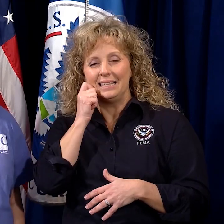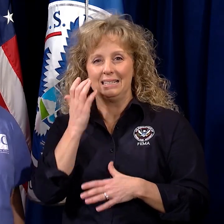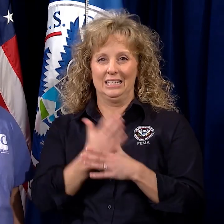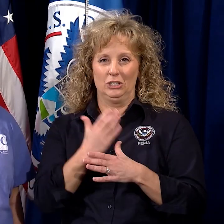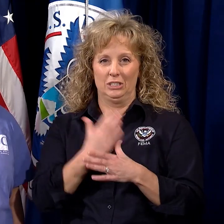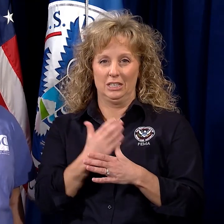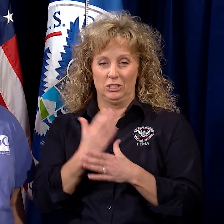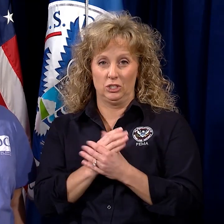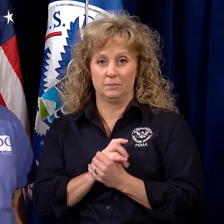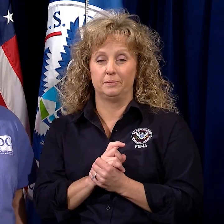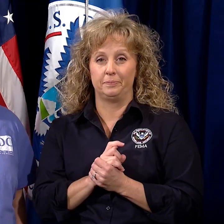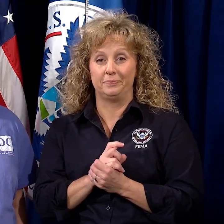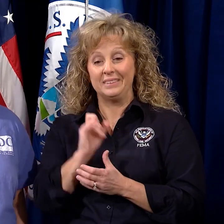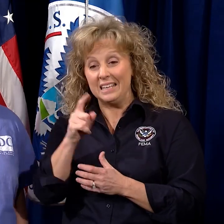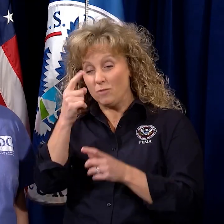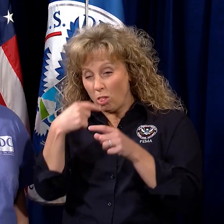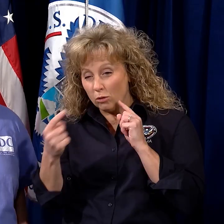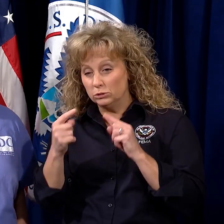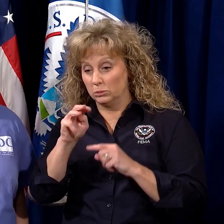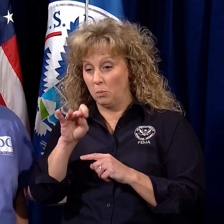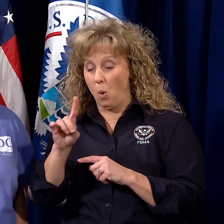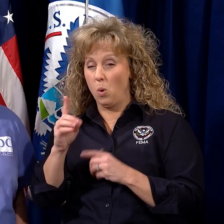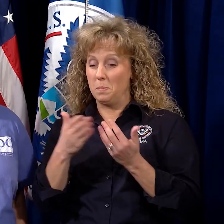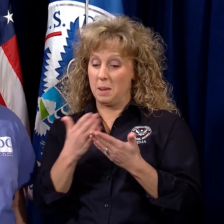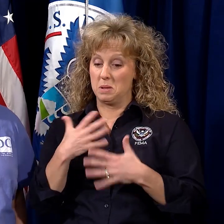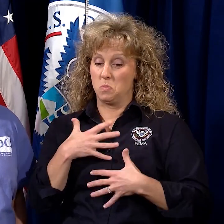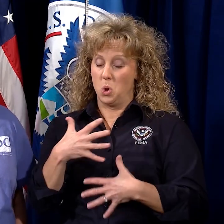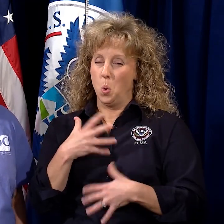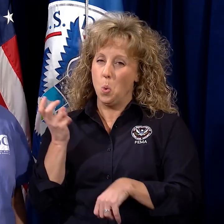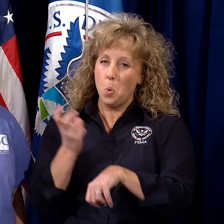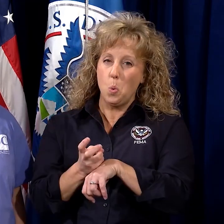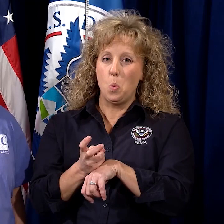People allergic to mold may have difficulty breathing.